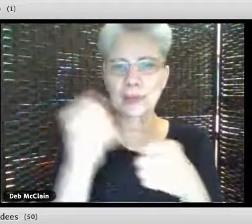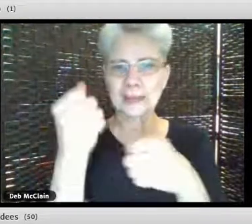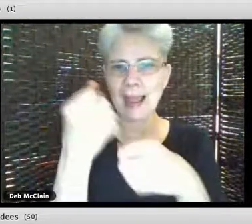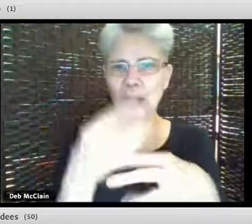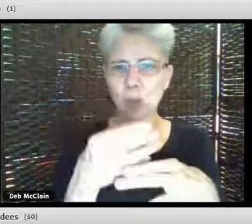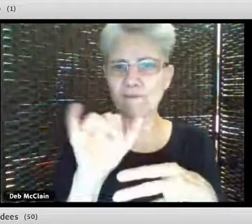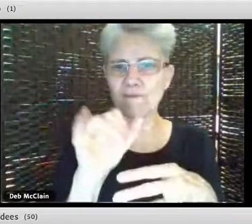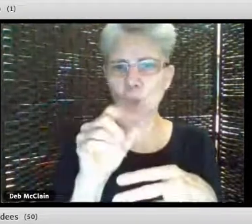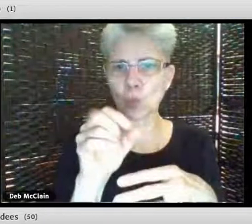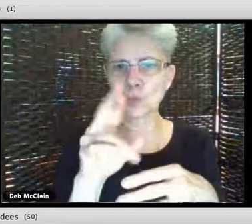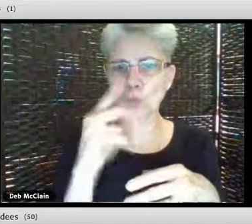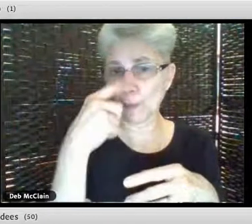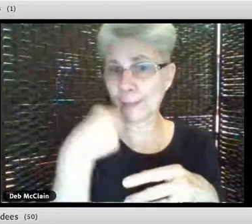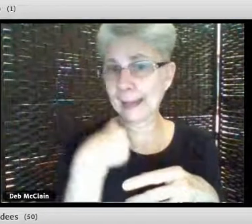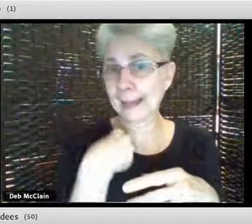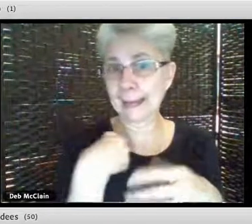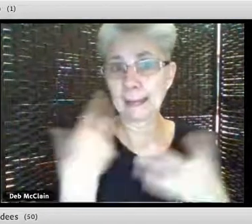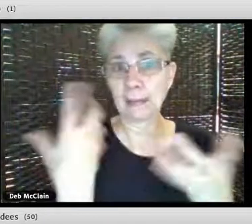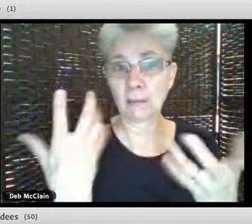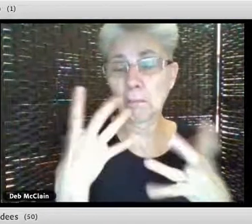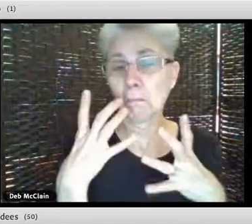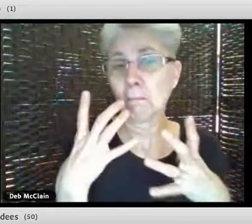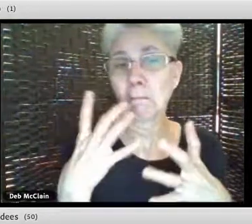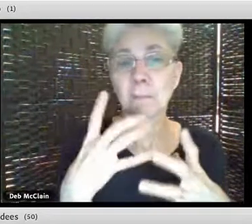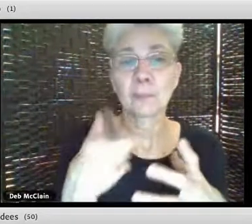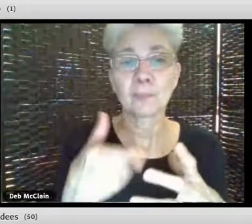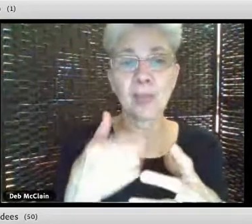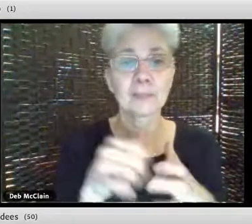but to me, doing this progress for you guys, showing this is very important because, like I said,